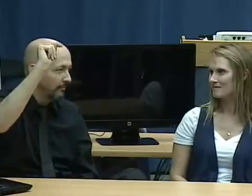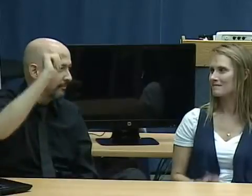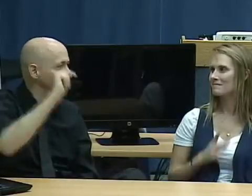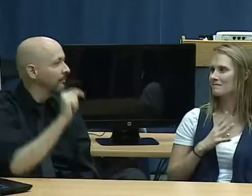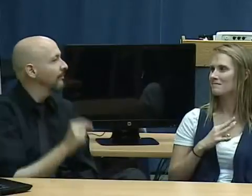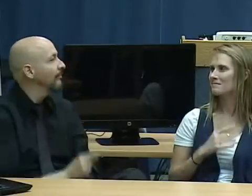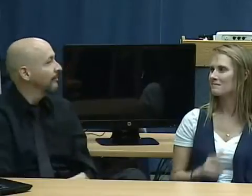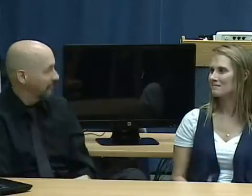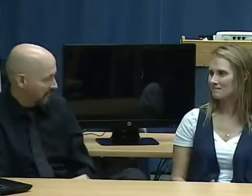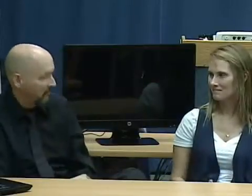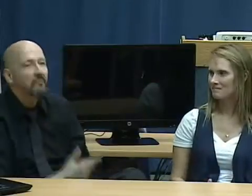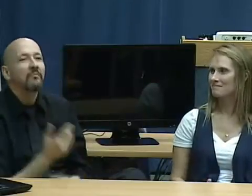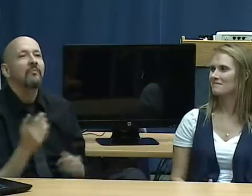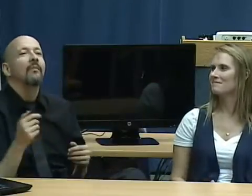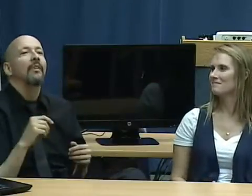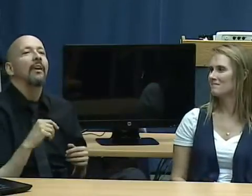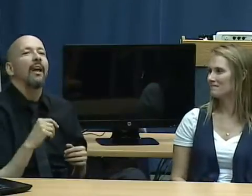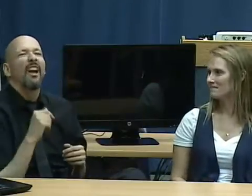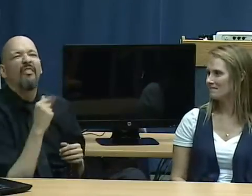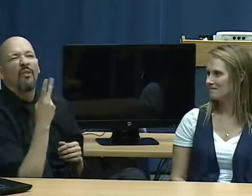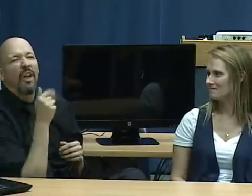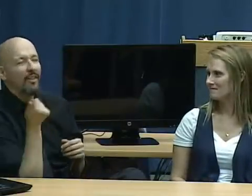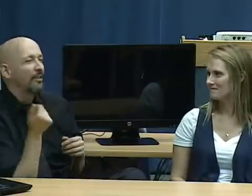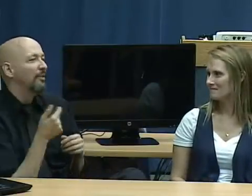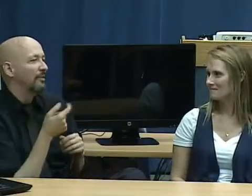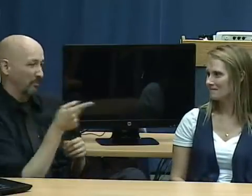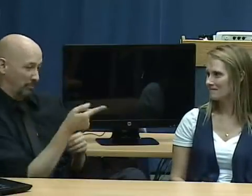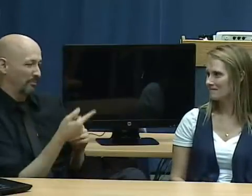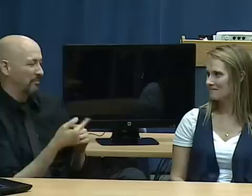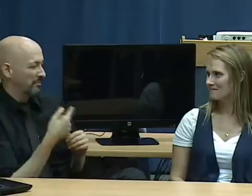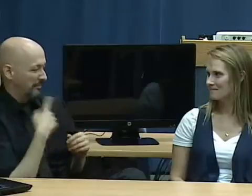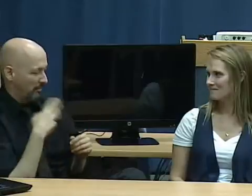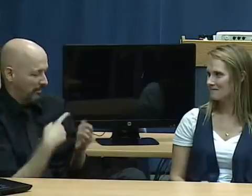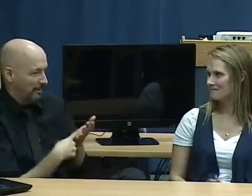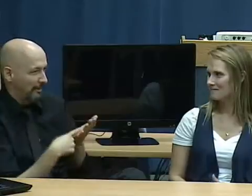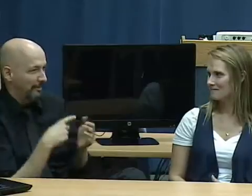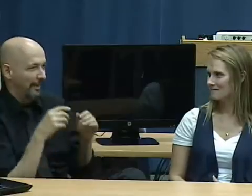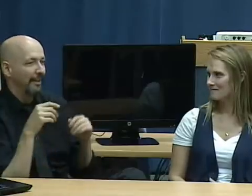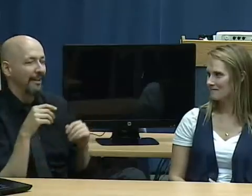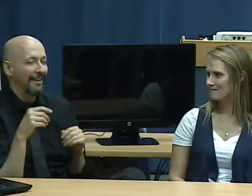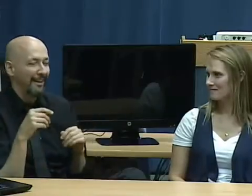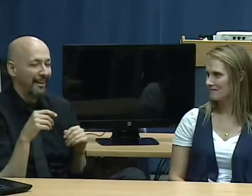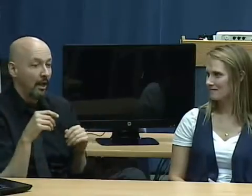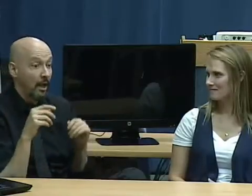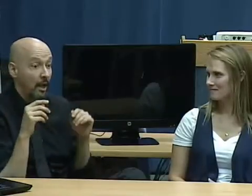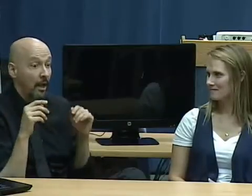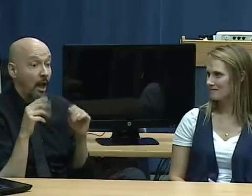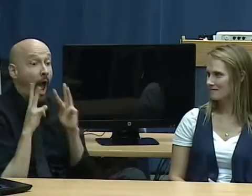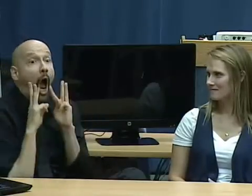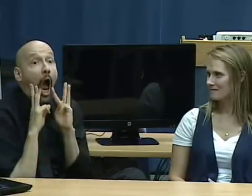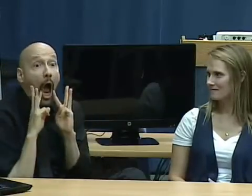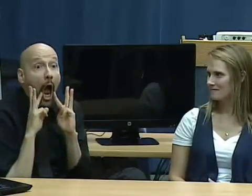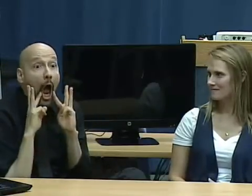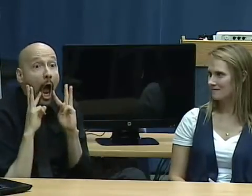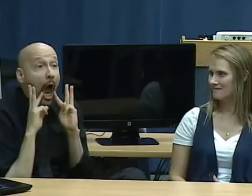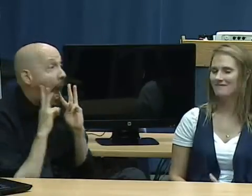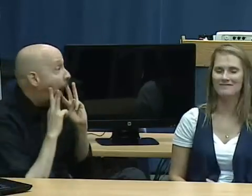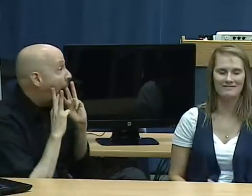Cool. I have a few others. You said in a discussion: W-O-W